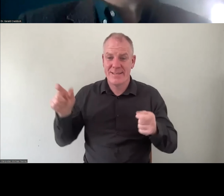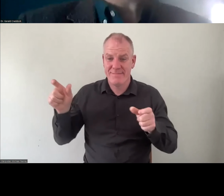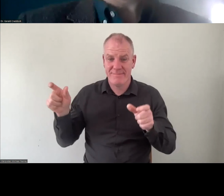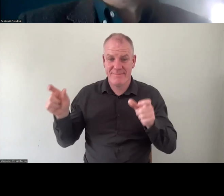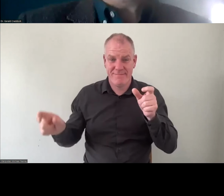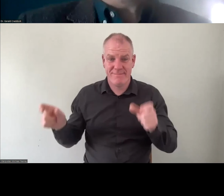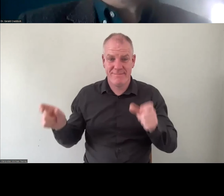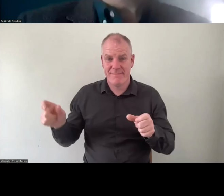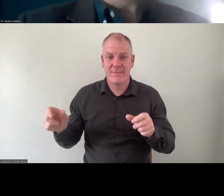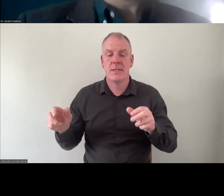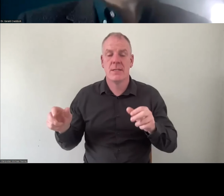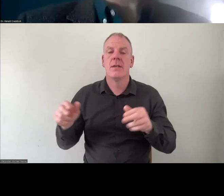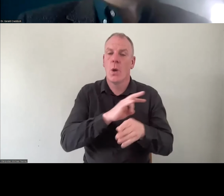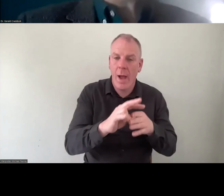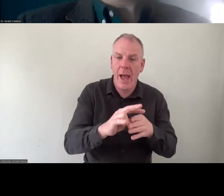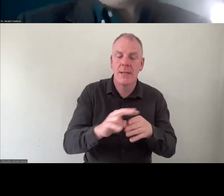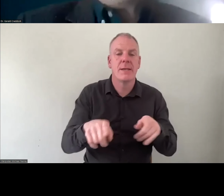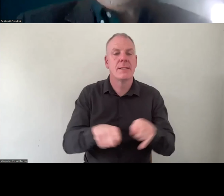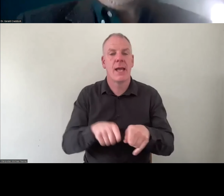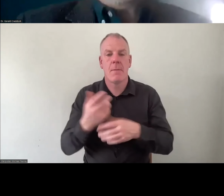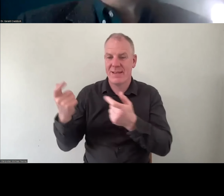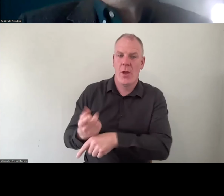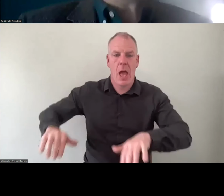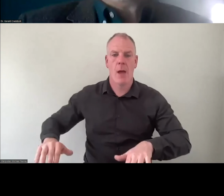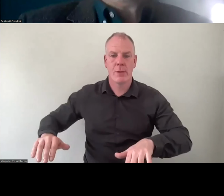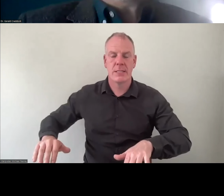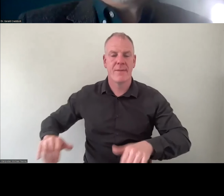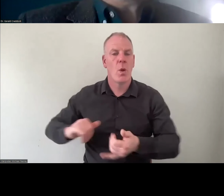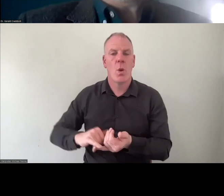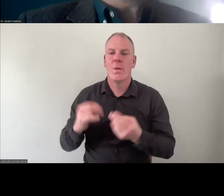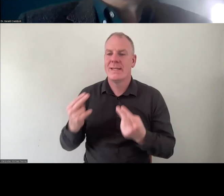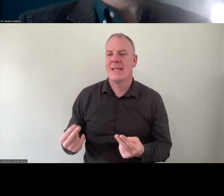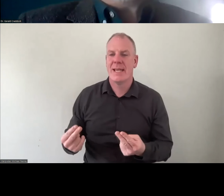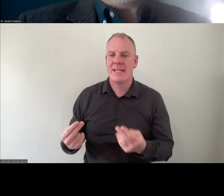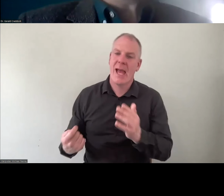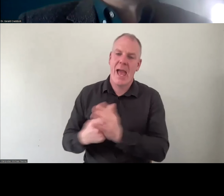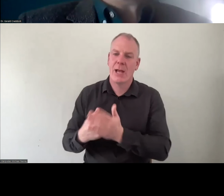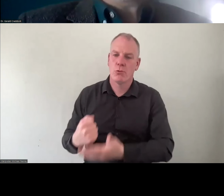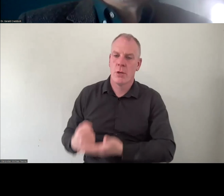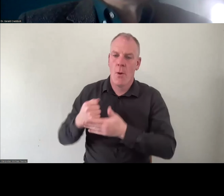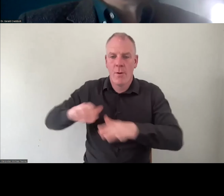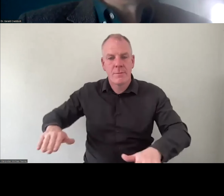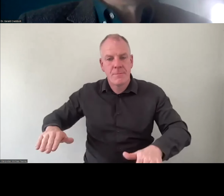but also seats that have armrests for people who might need extra support.